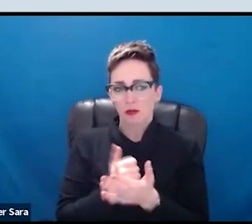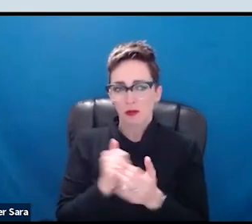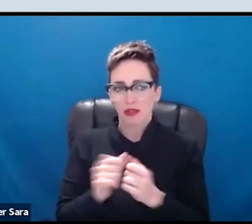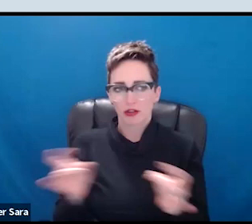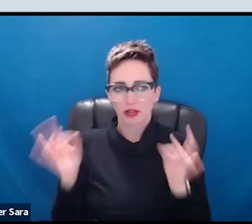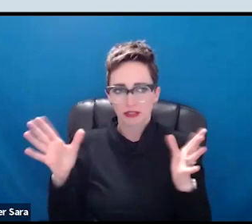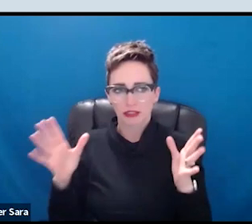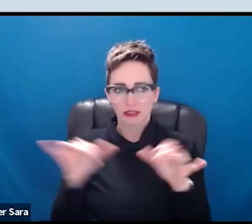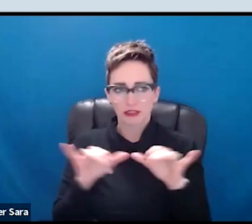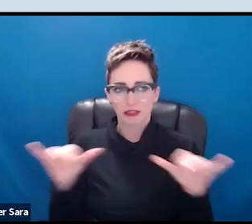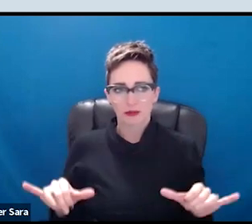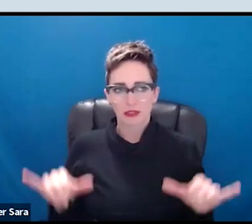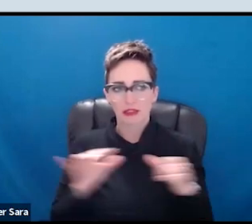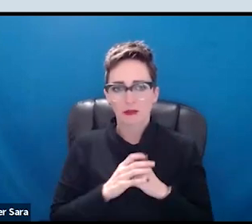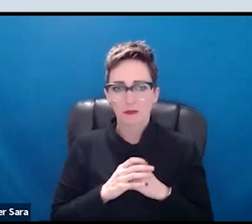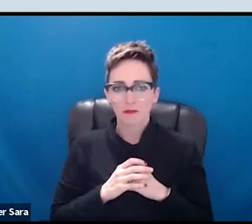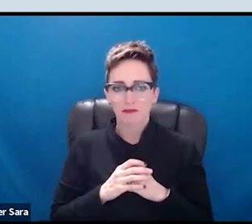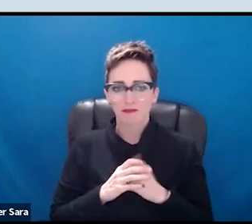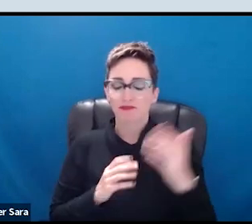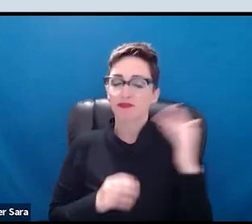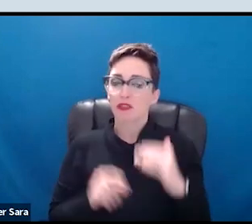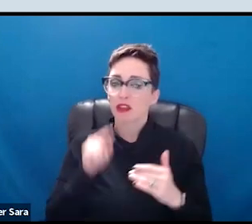This document was put out by SAMHSA.